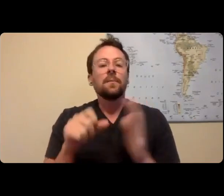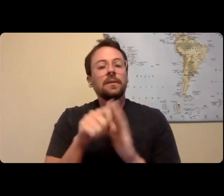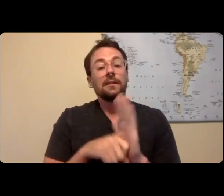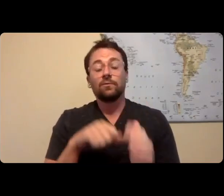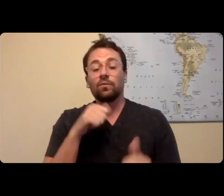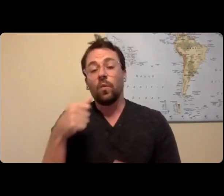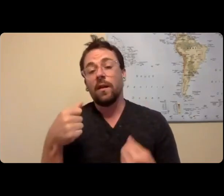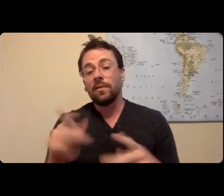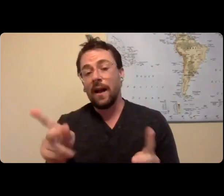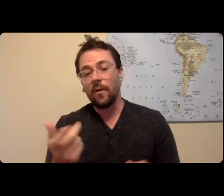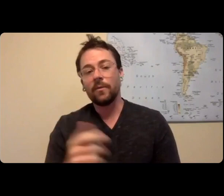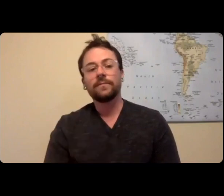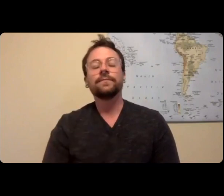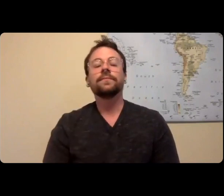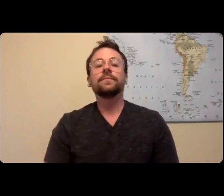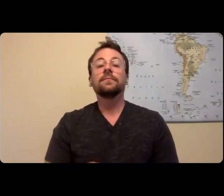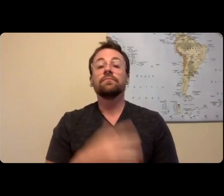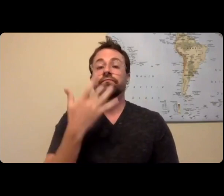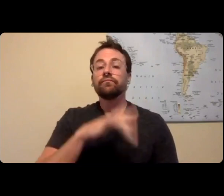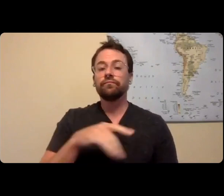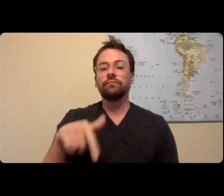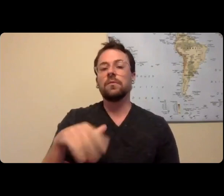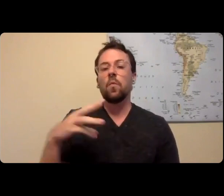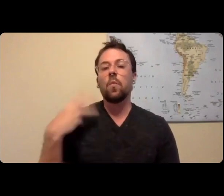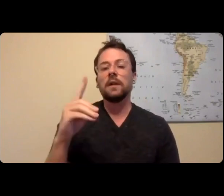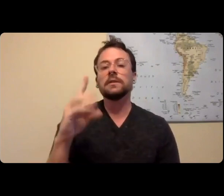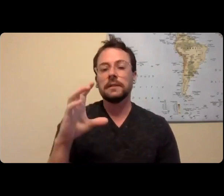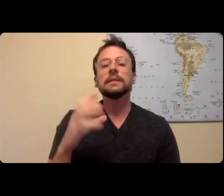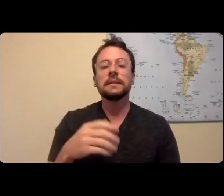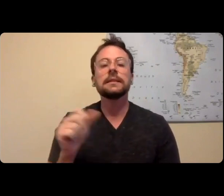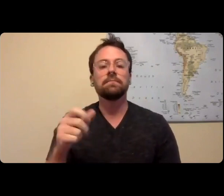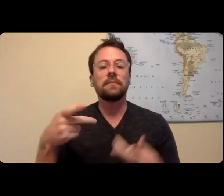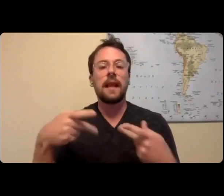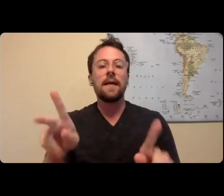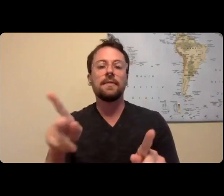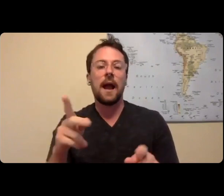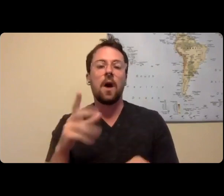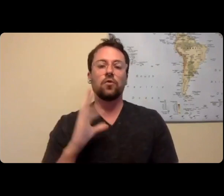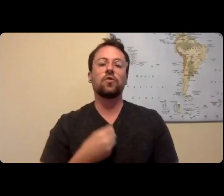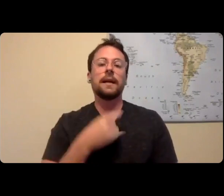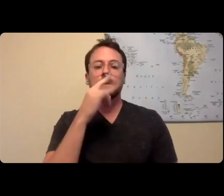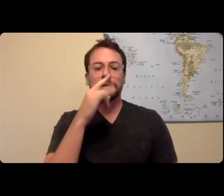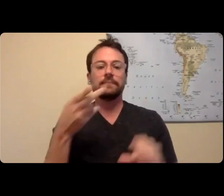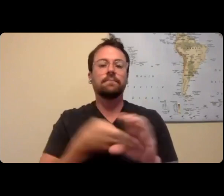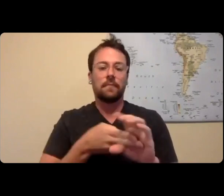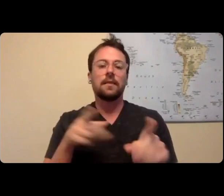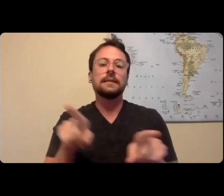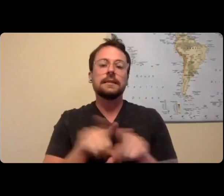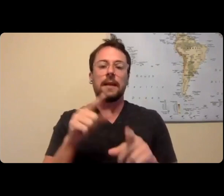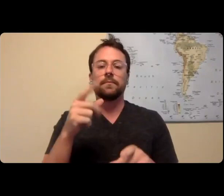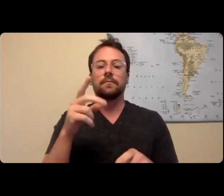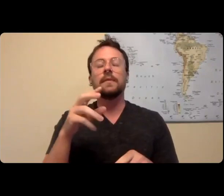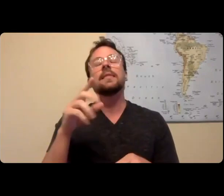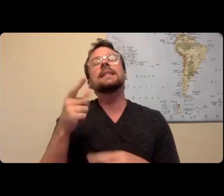The best practice is for that student to be allowed to join the team that matches the gender they identify with.